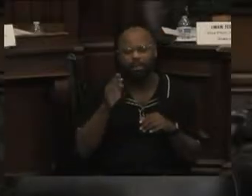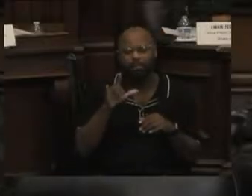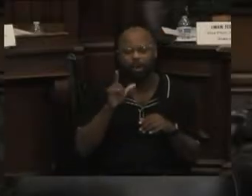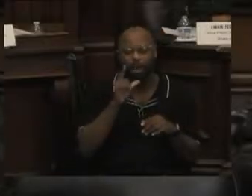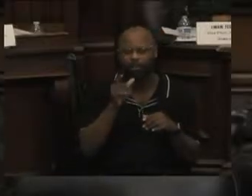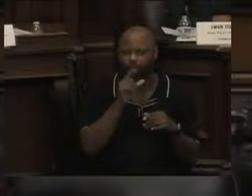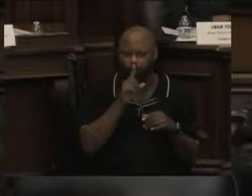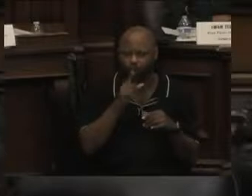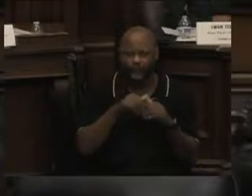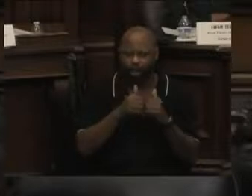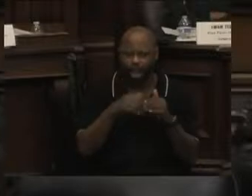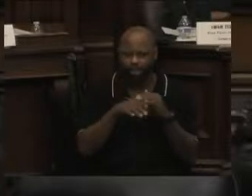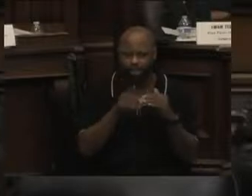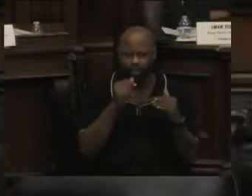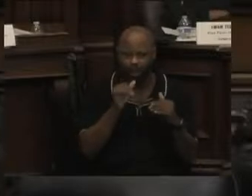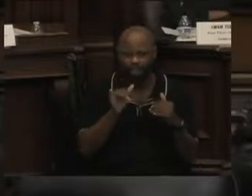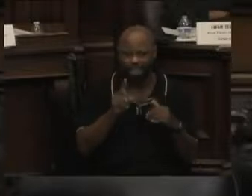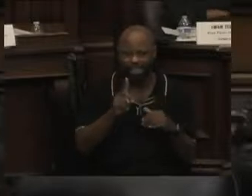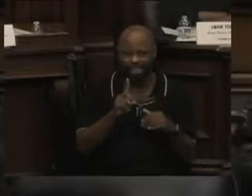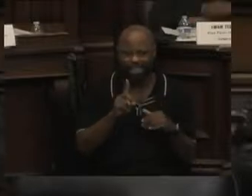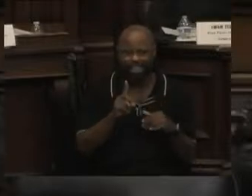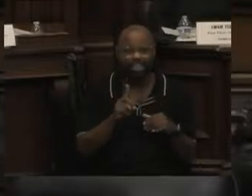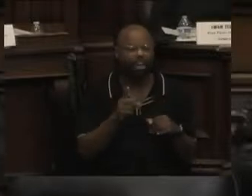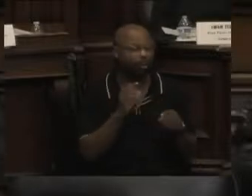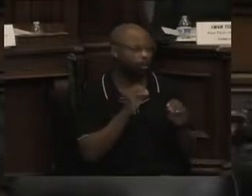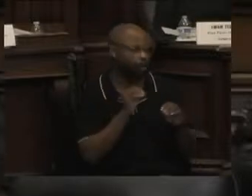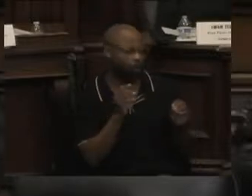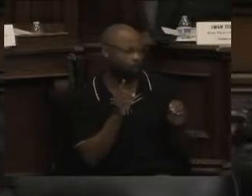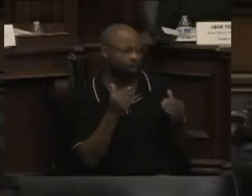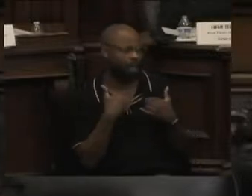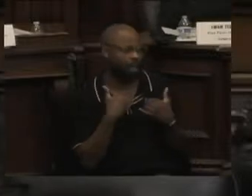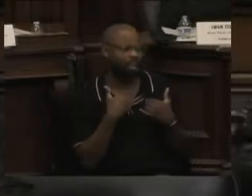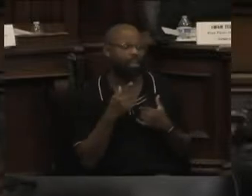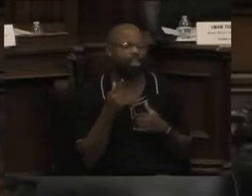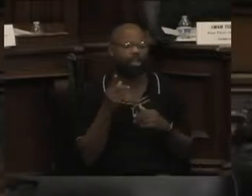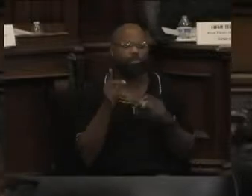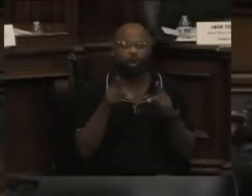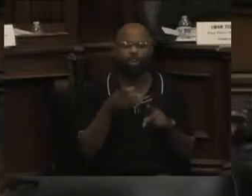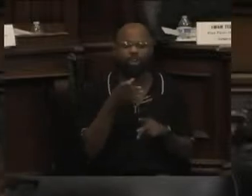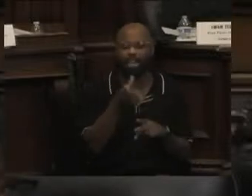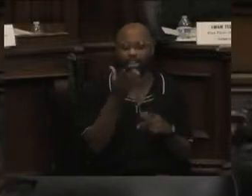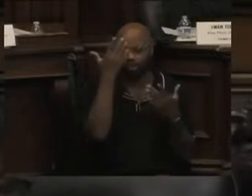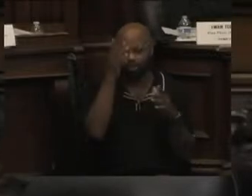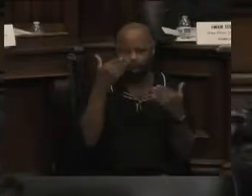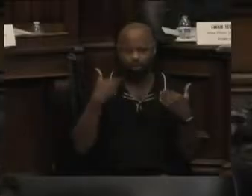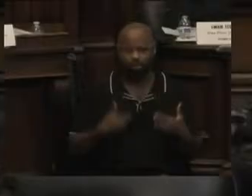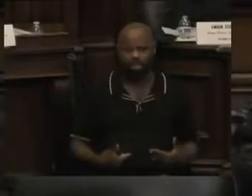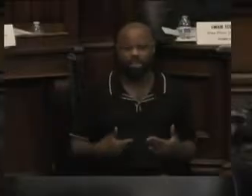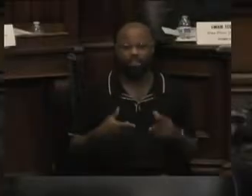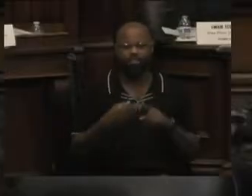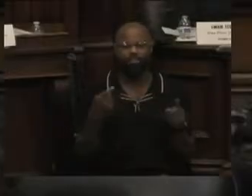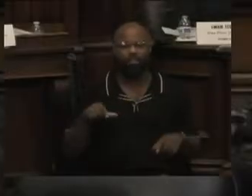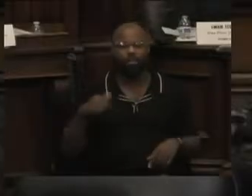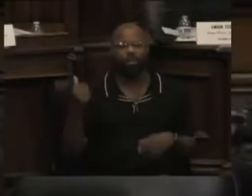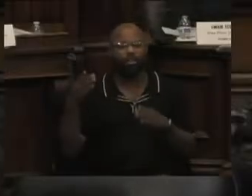how to access it because I don't have ID like I did